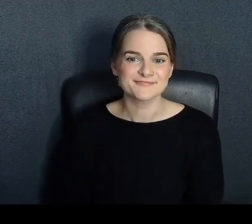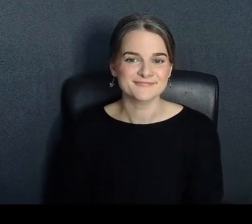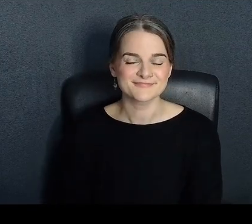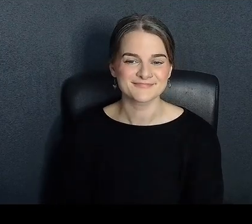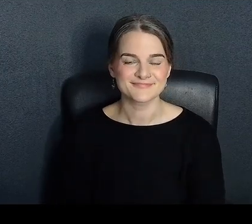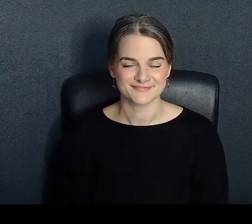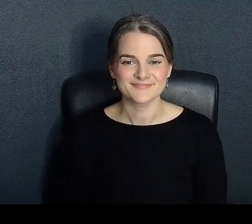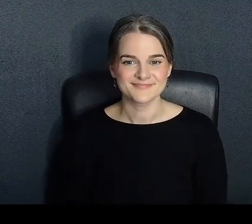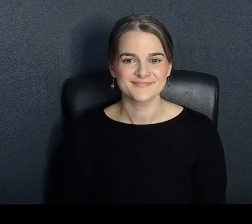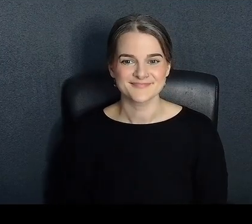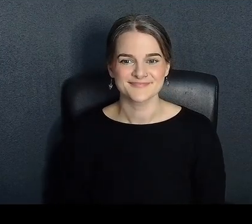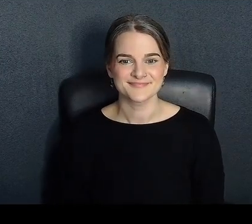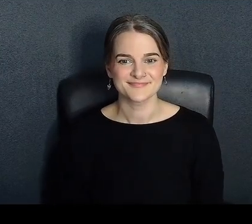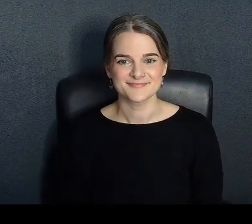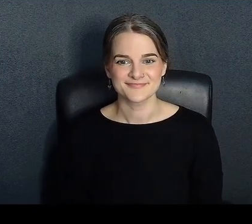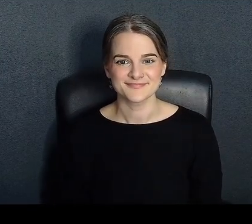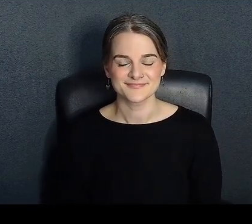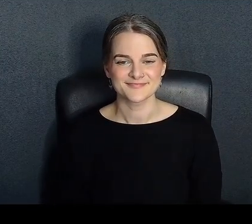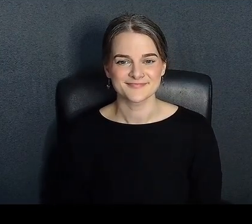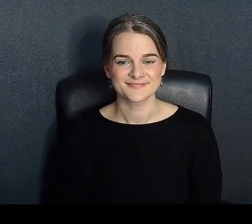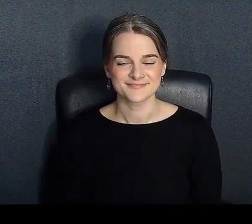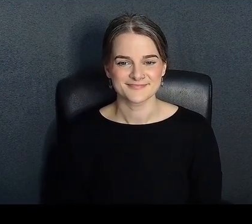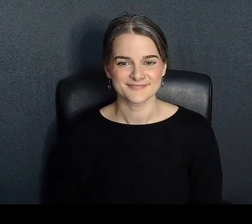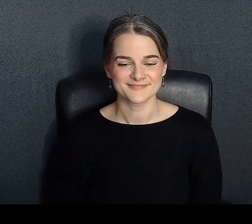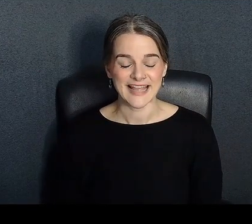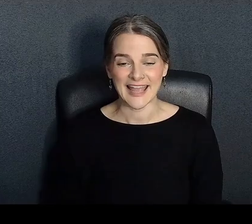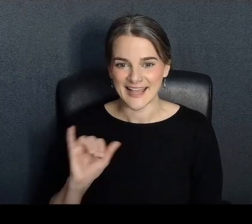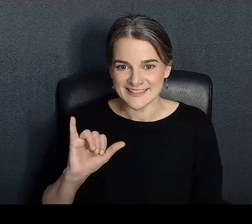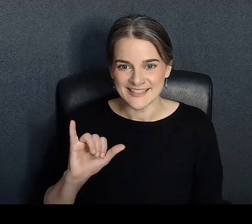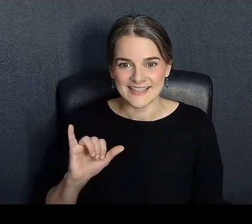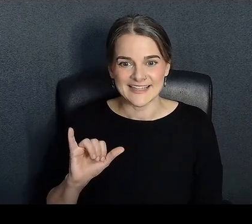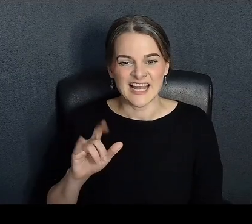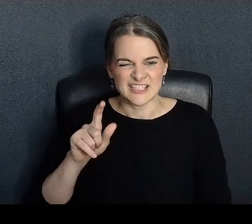And I just need to make this smaller. Perfect.